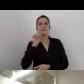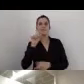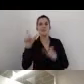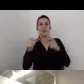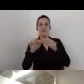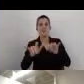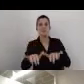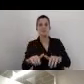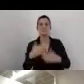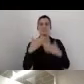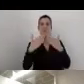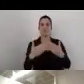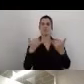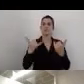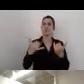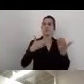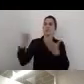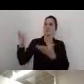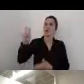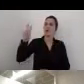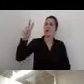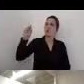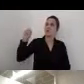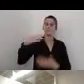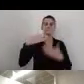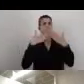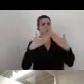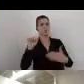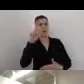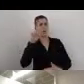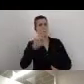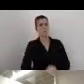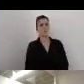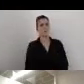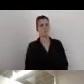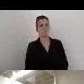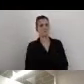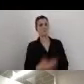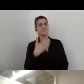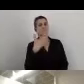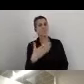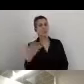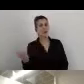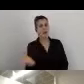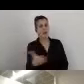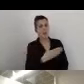Thank you all. Thank you for everything, for everything you said.